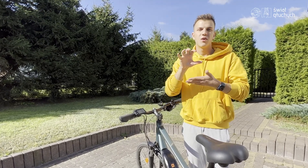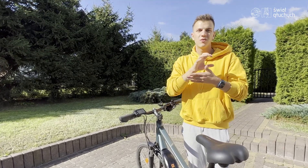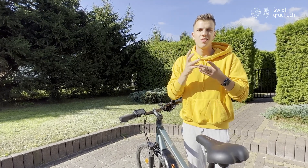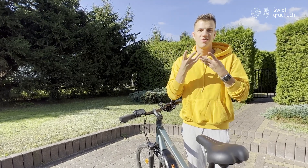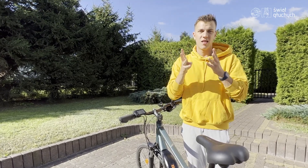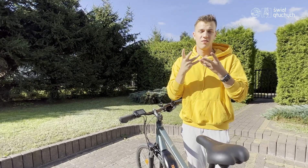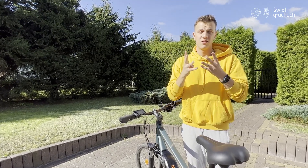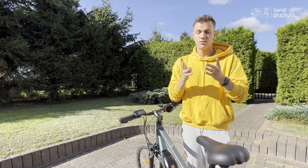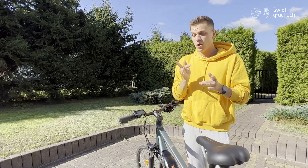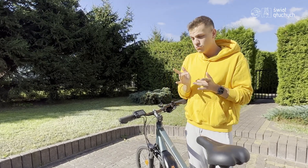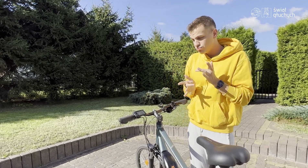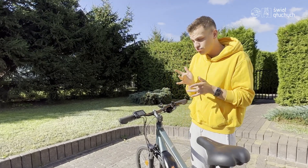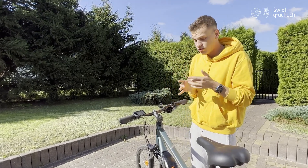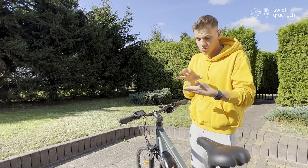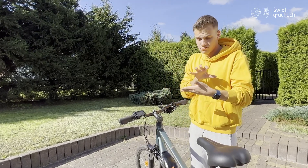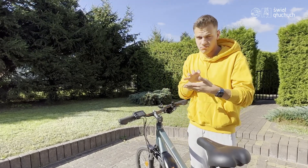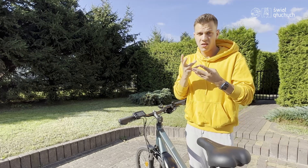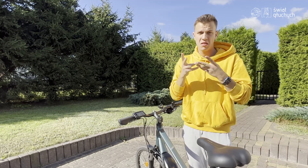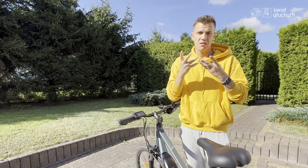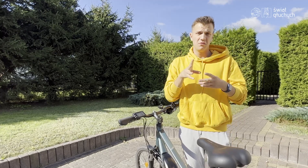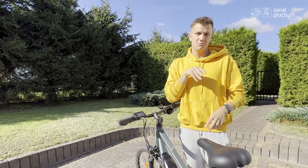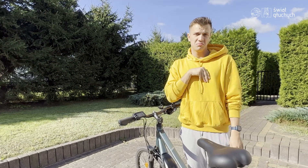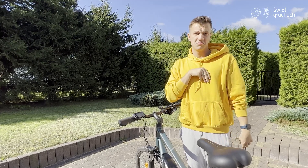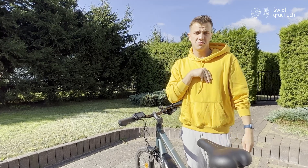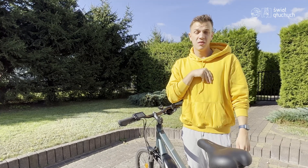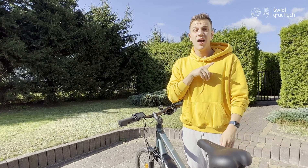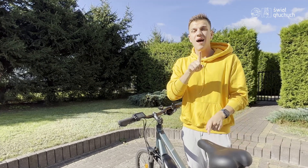to watch a TV series or movie from Netflix,